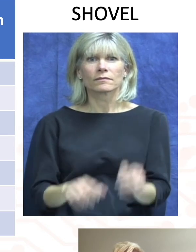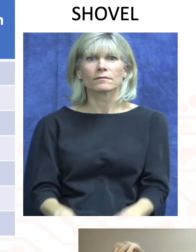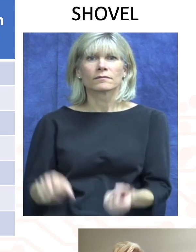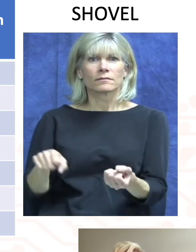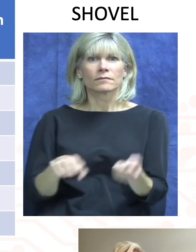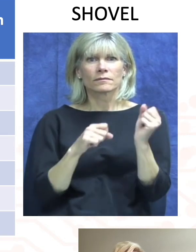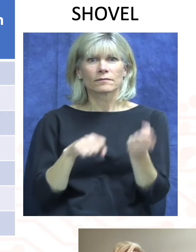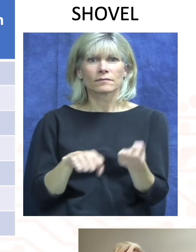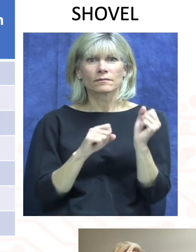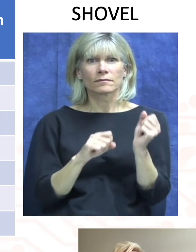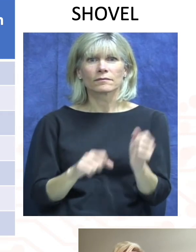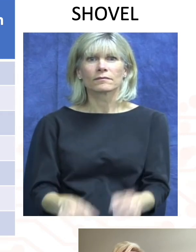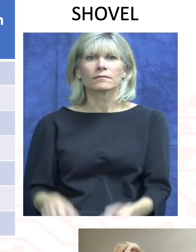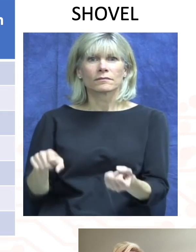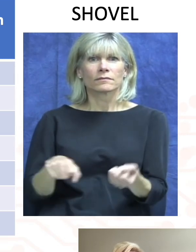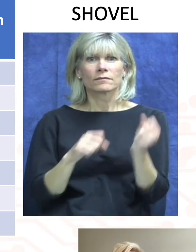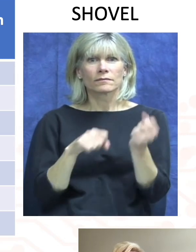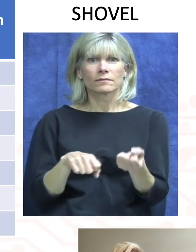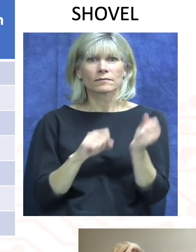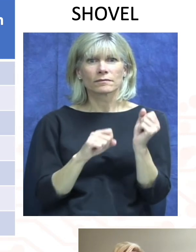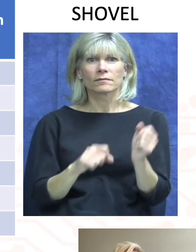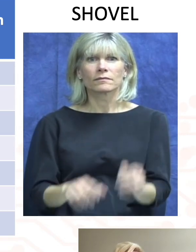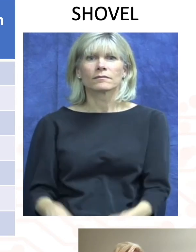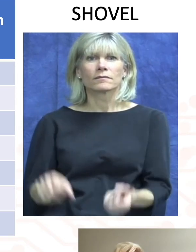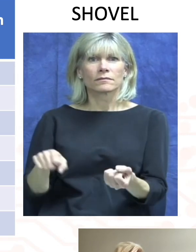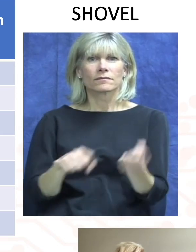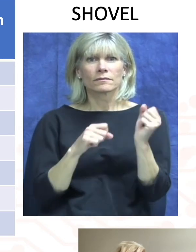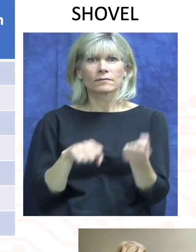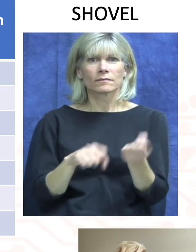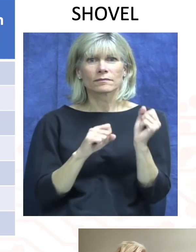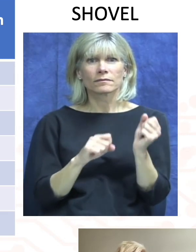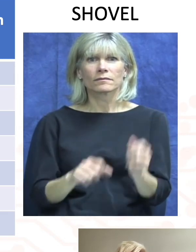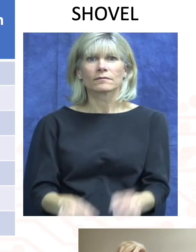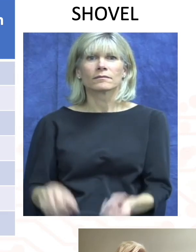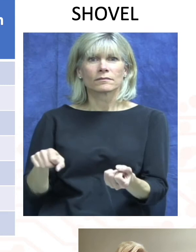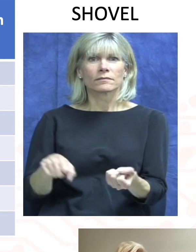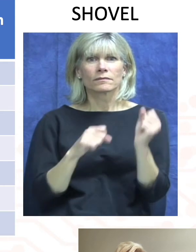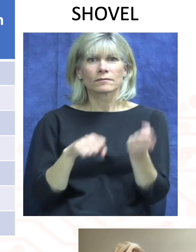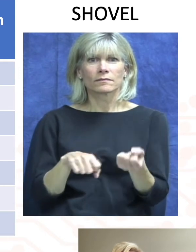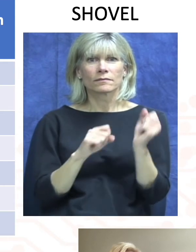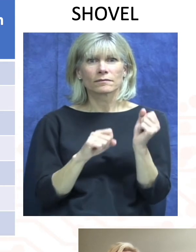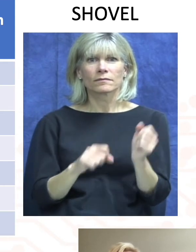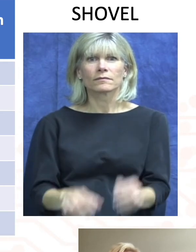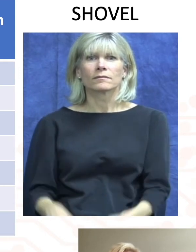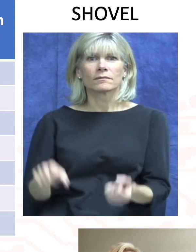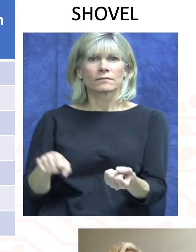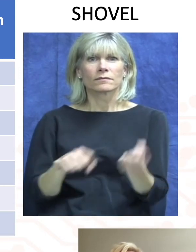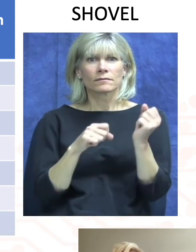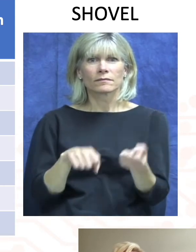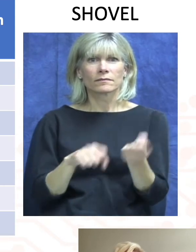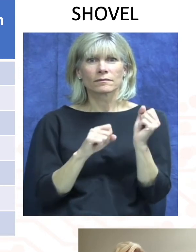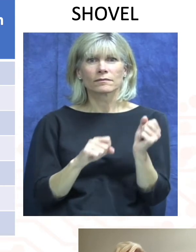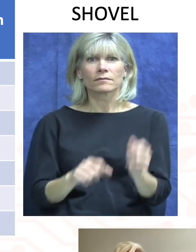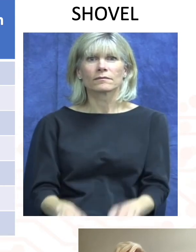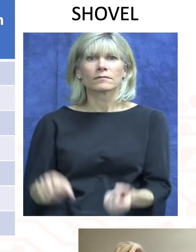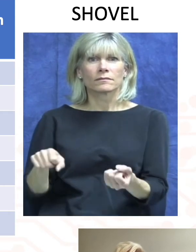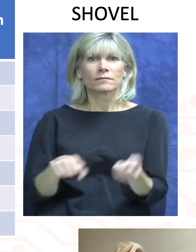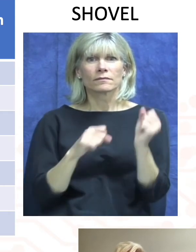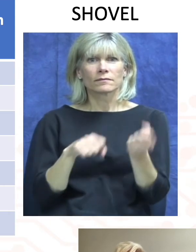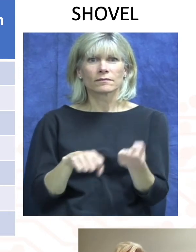criteria to ensure that our coding was consistent across items, and could be replicated by others.